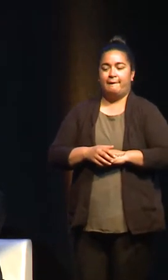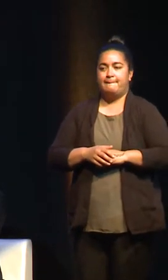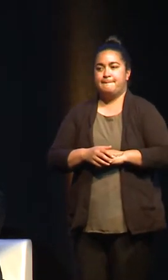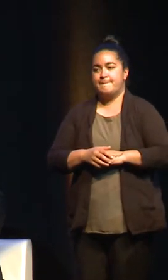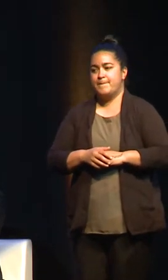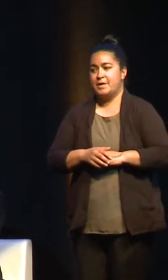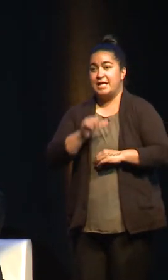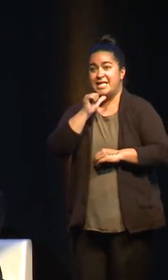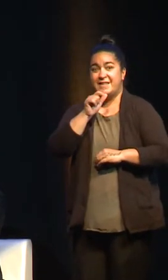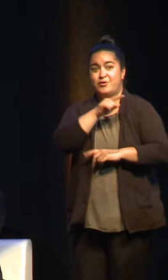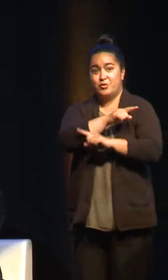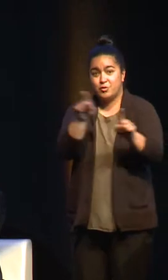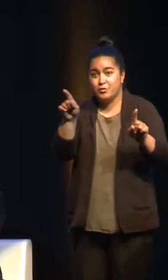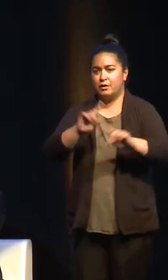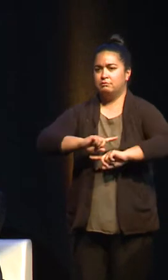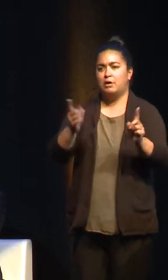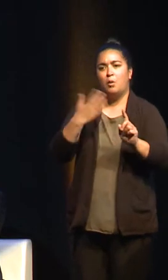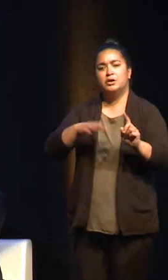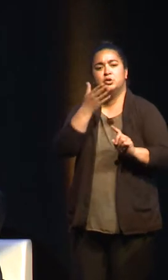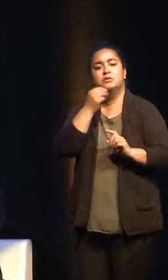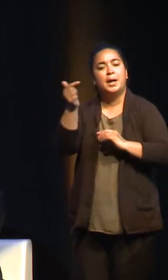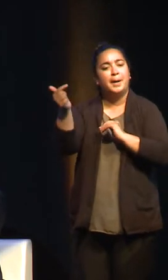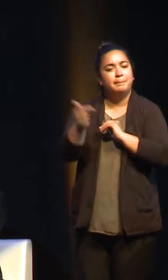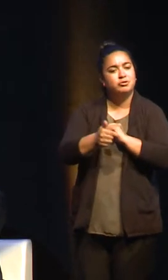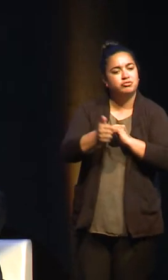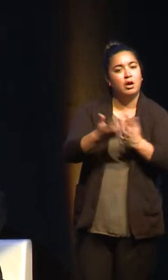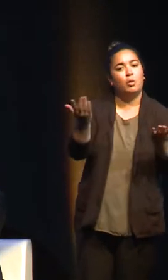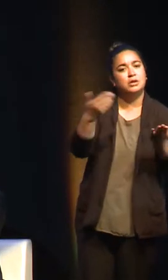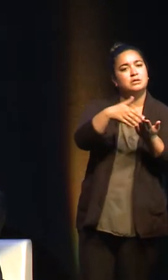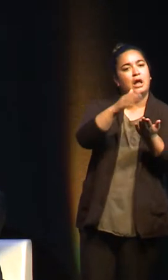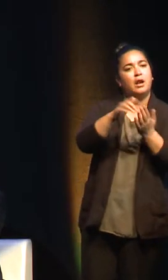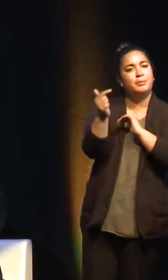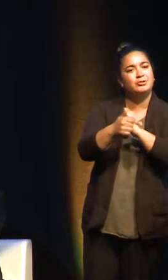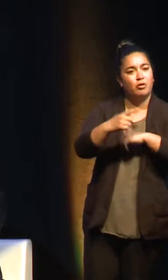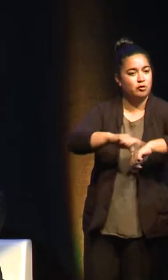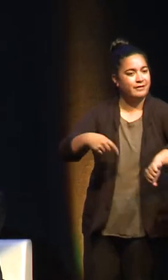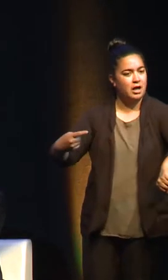not going to be a petroleum retailer forever, what's the next thing that's going to get